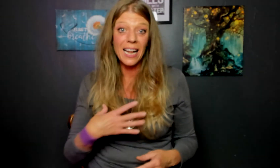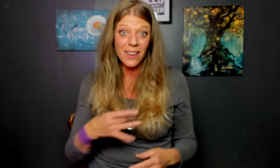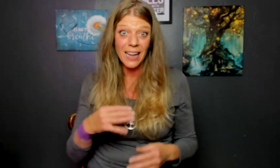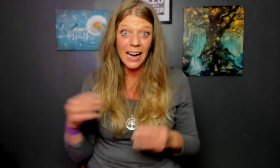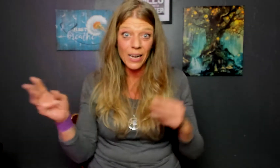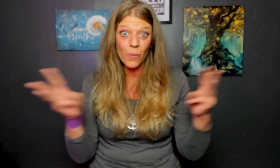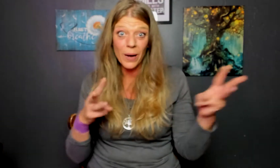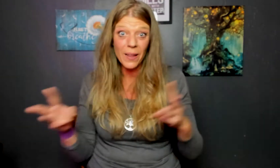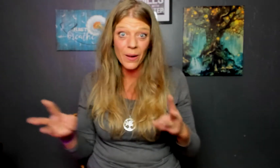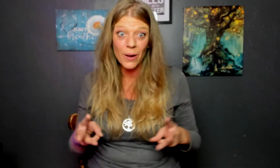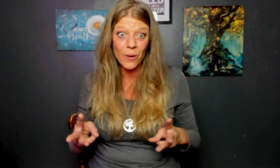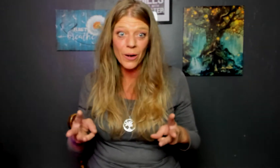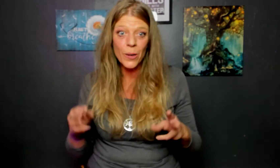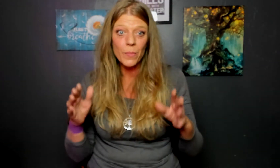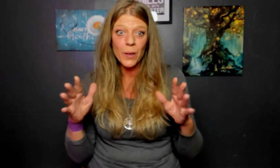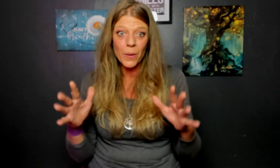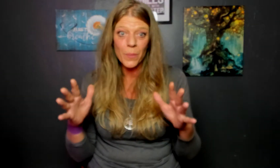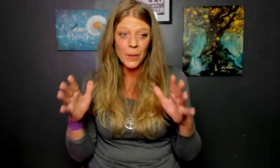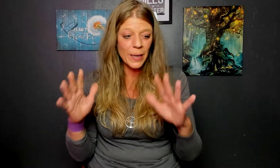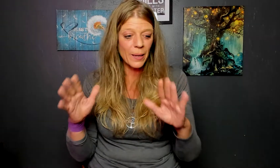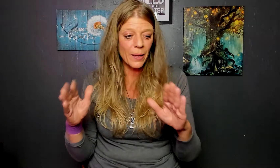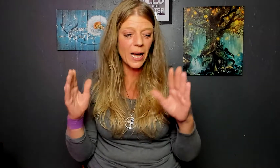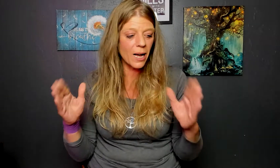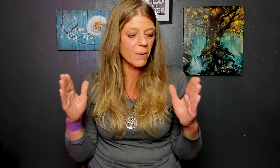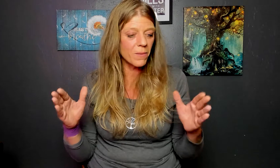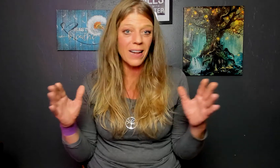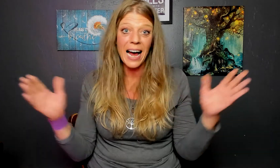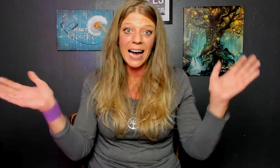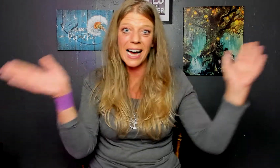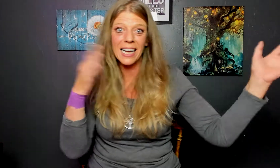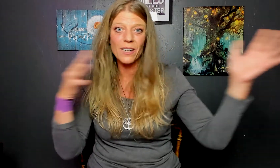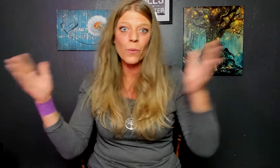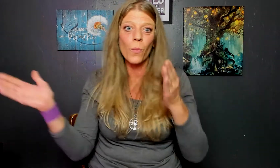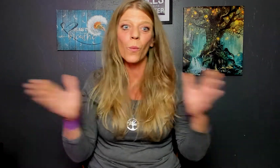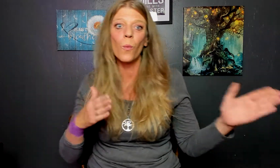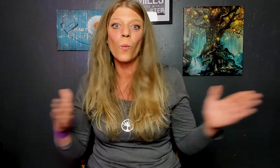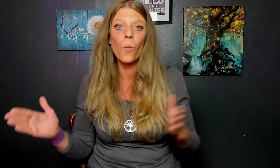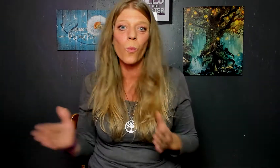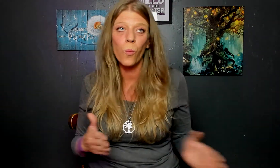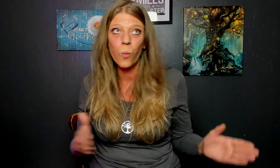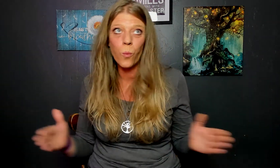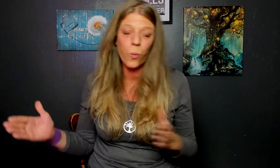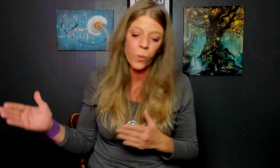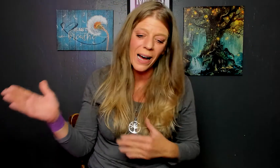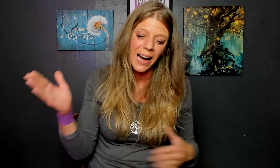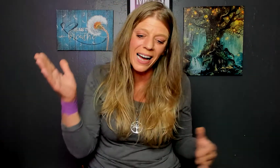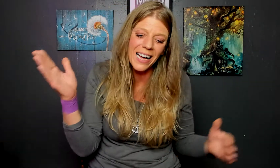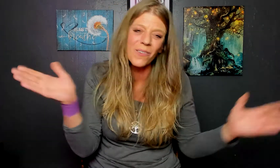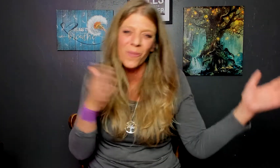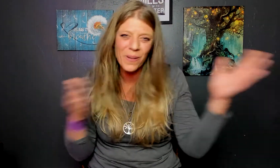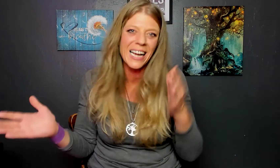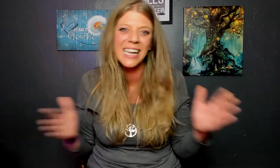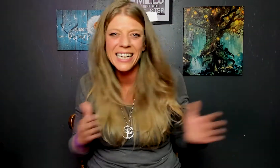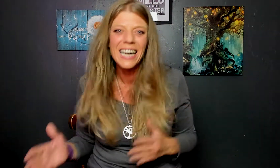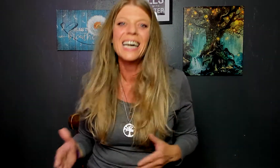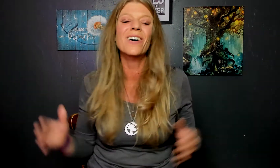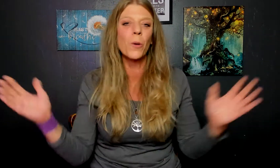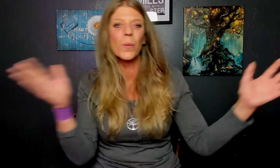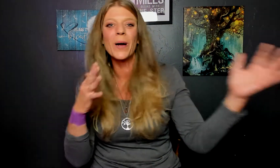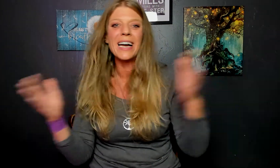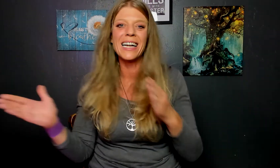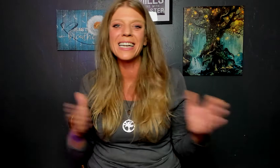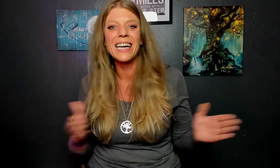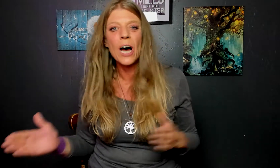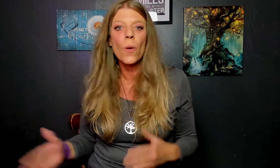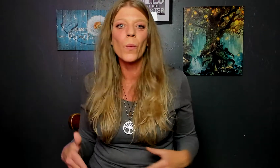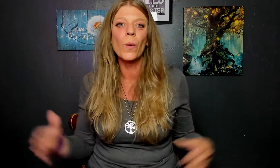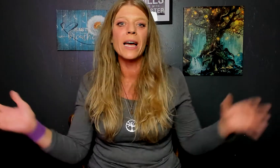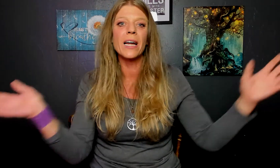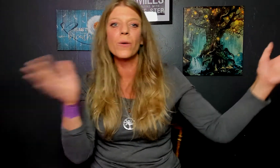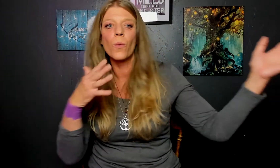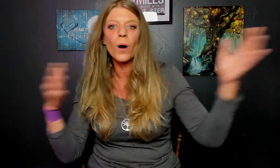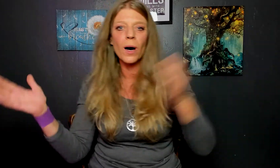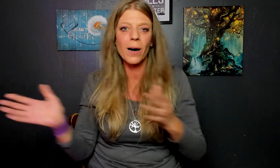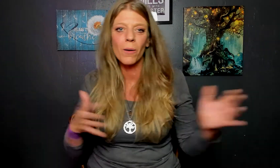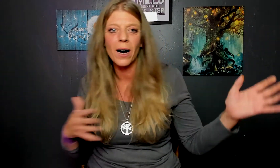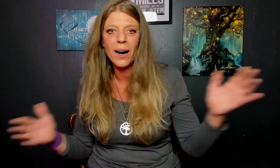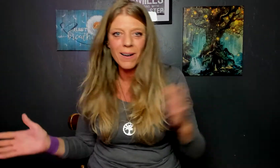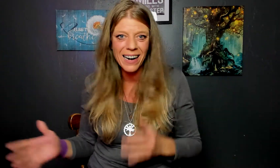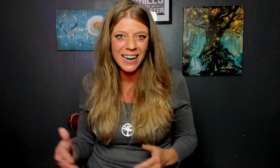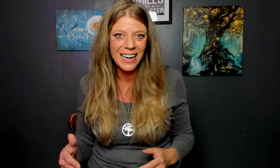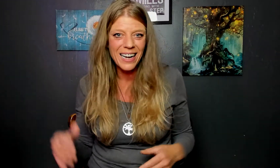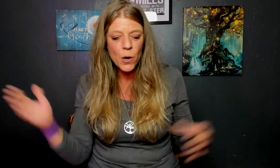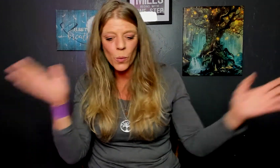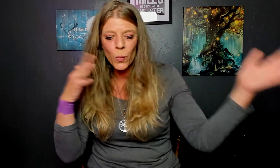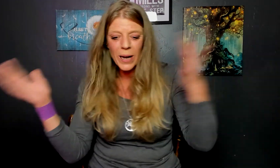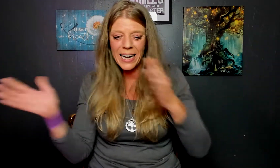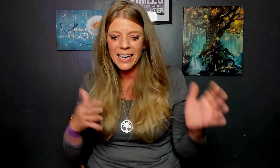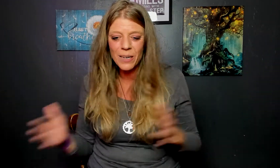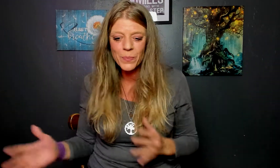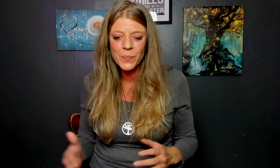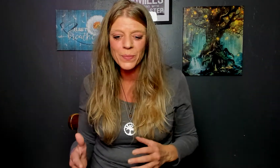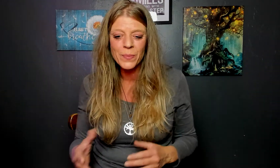Like WEATHER, but with umm Flat-Hands. Wwwwa, WIND. WIND. WIND. WIND.